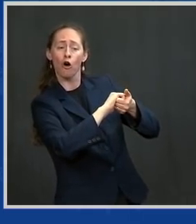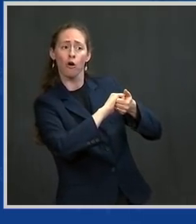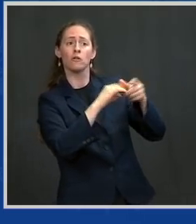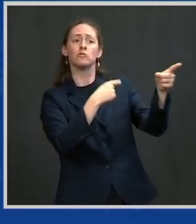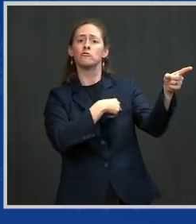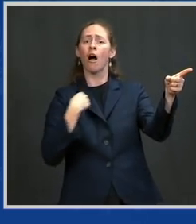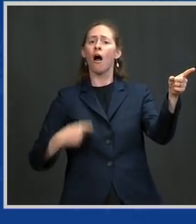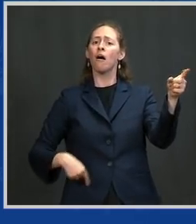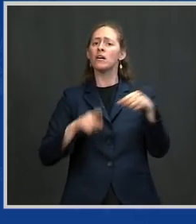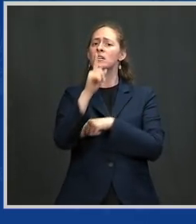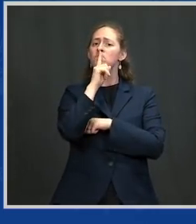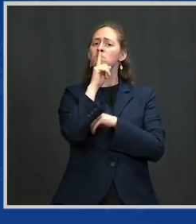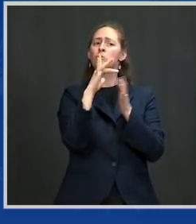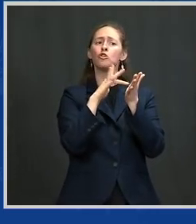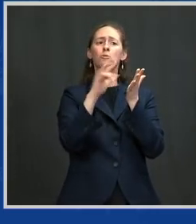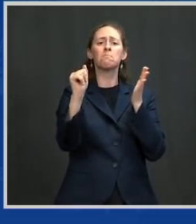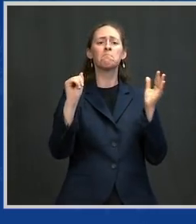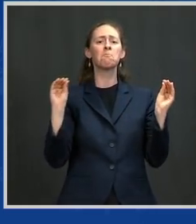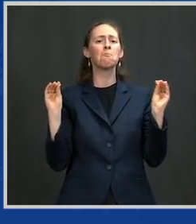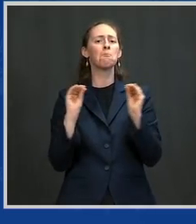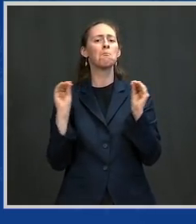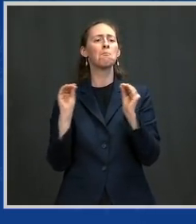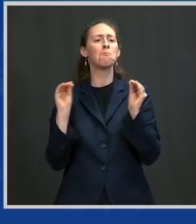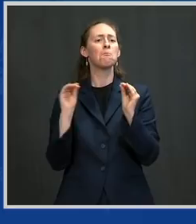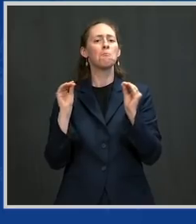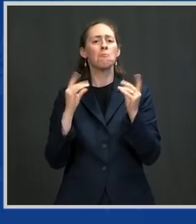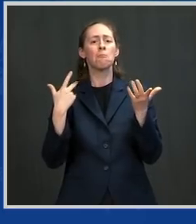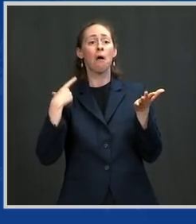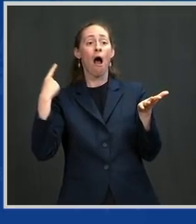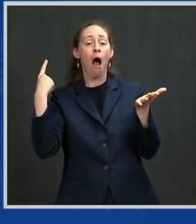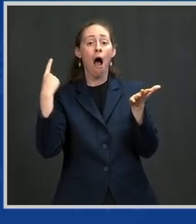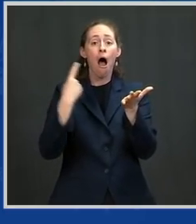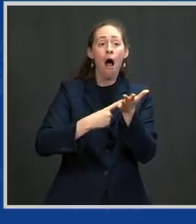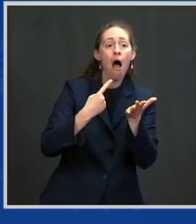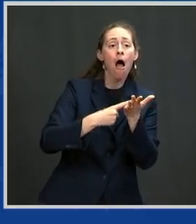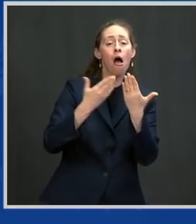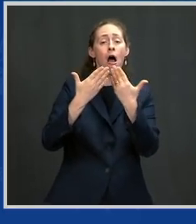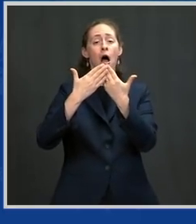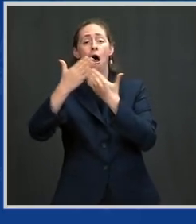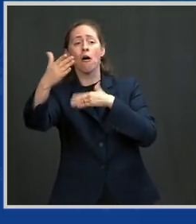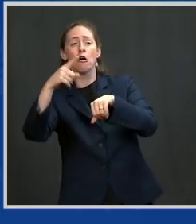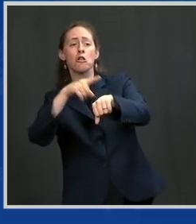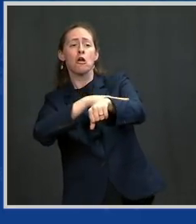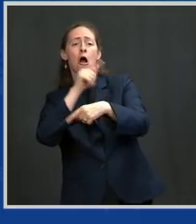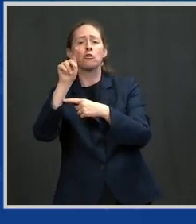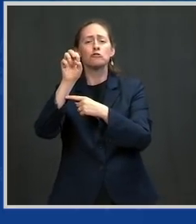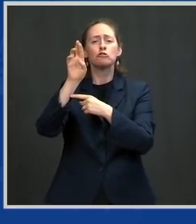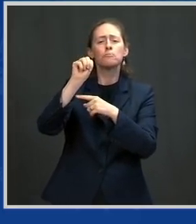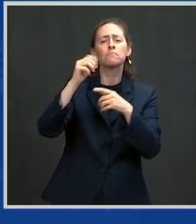We talked about the long-term systemic challenges that China's activities pose to our collective security today.